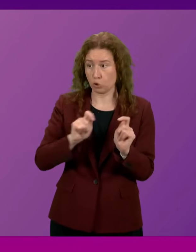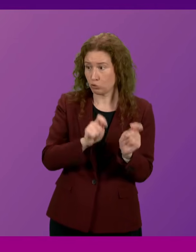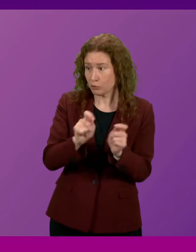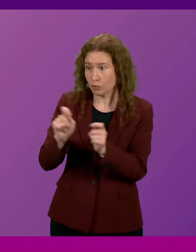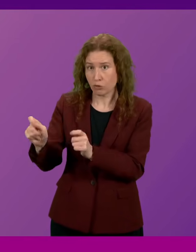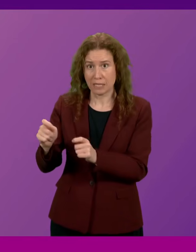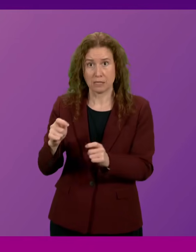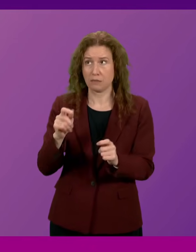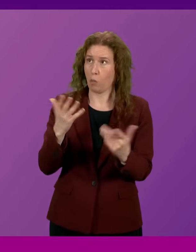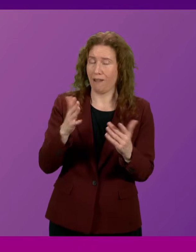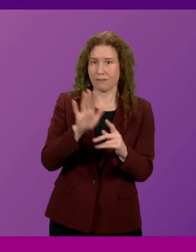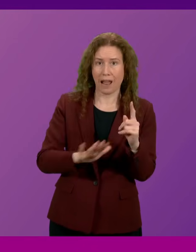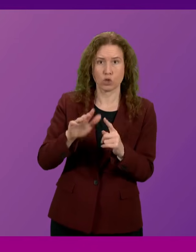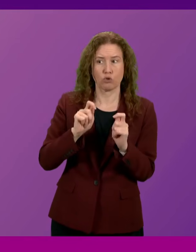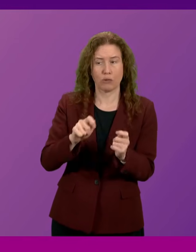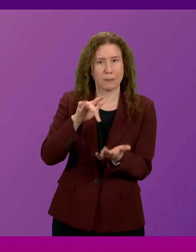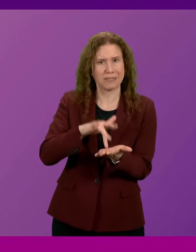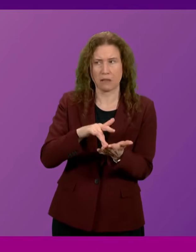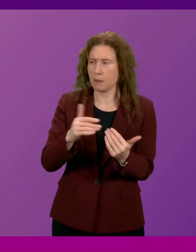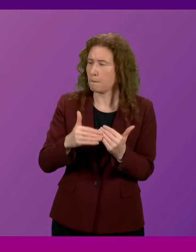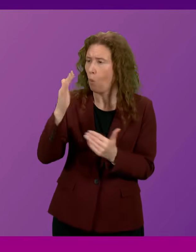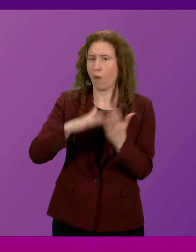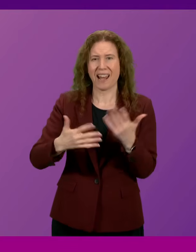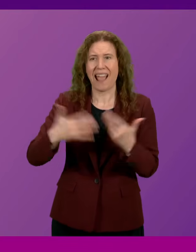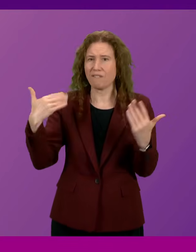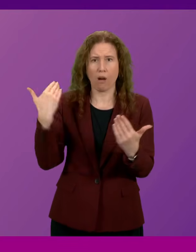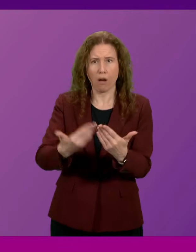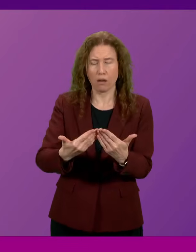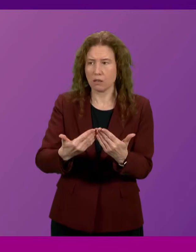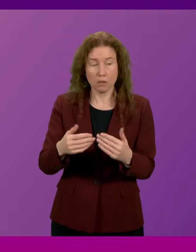at our national treatment centres this year than ever before. Our rapid cancer